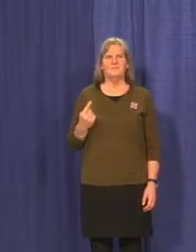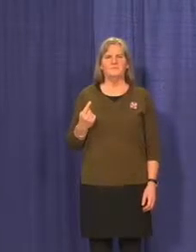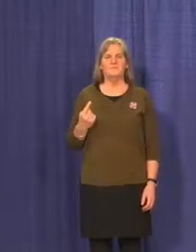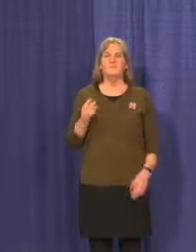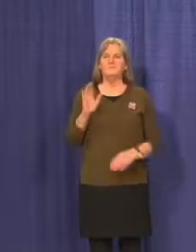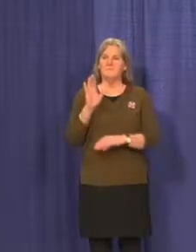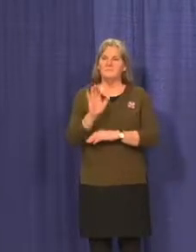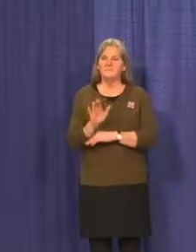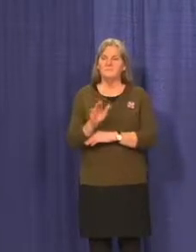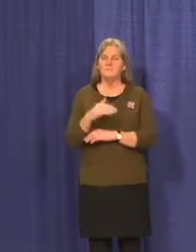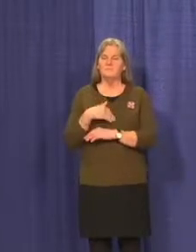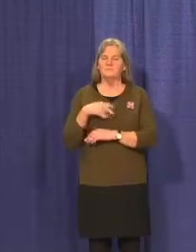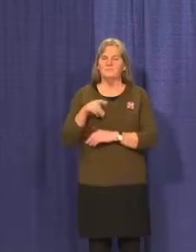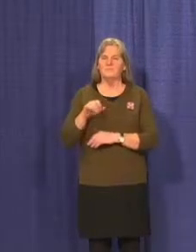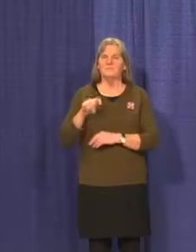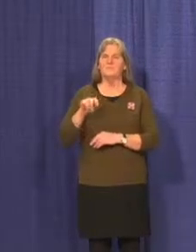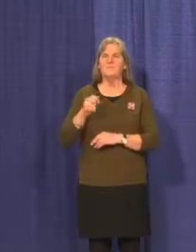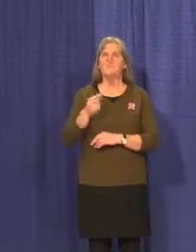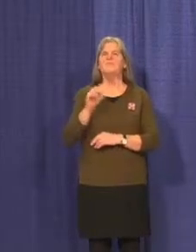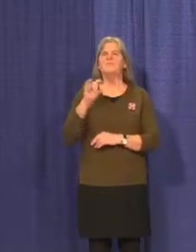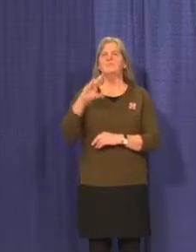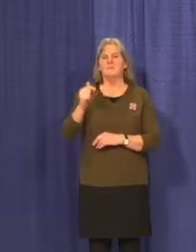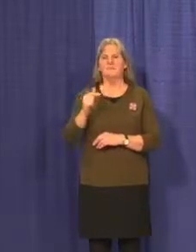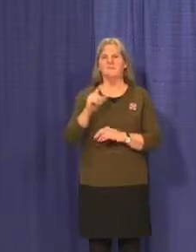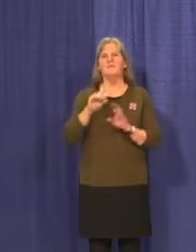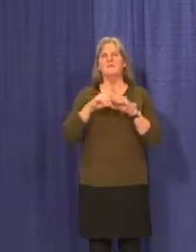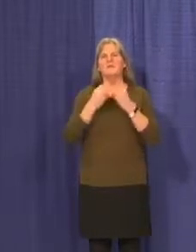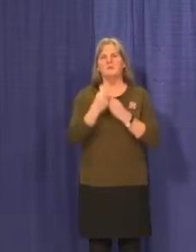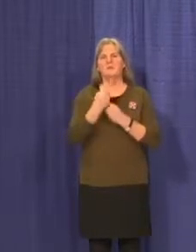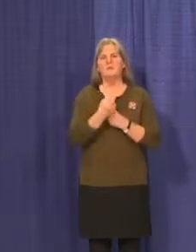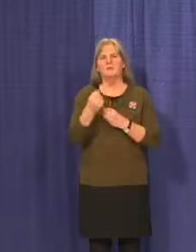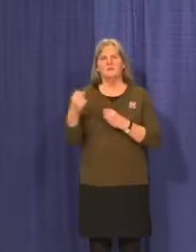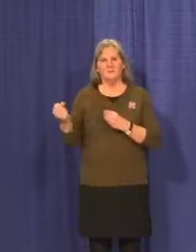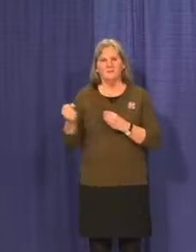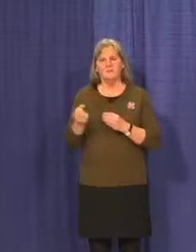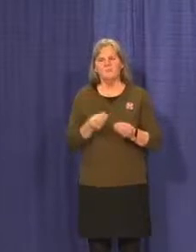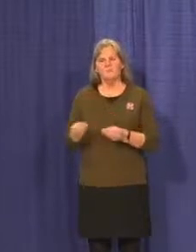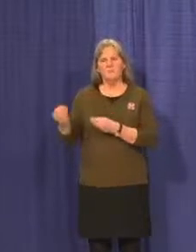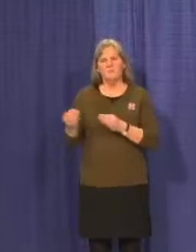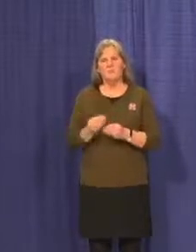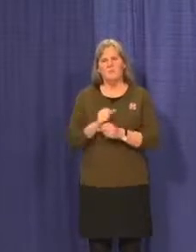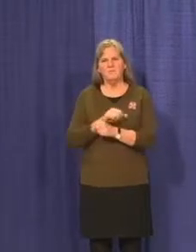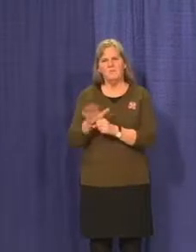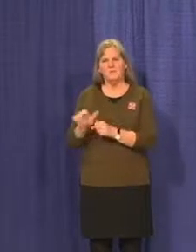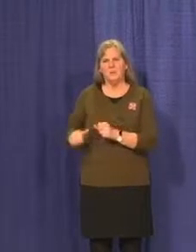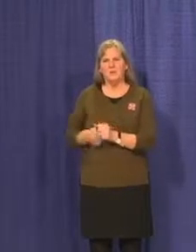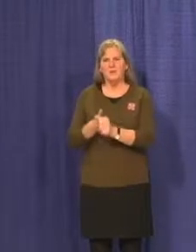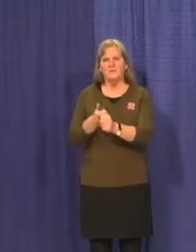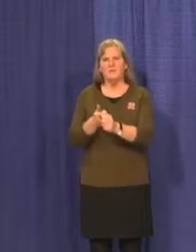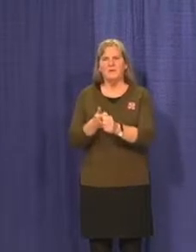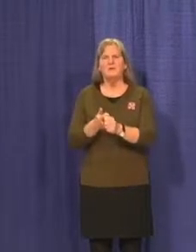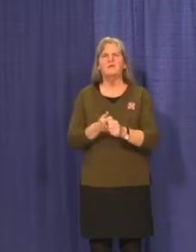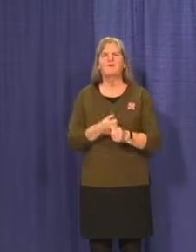Pat: Good afternoon. I'm Pat Living with the department of health and social services and your moderator for the COVID-19 update for